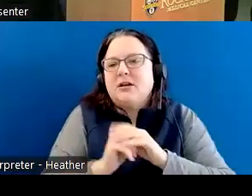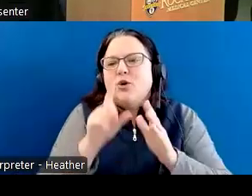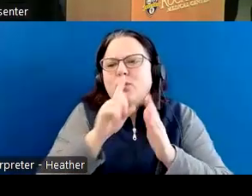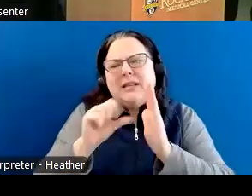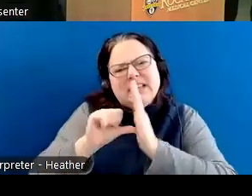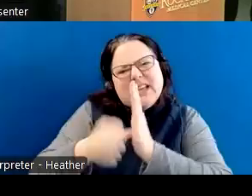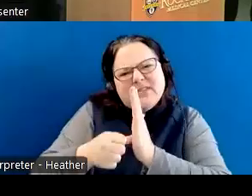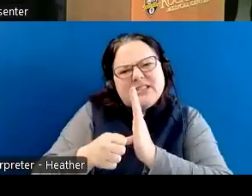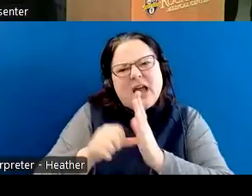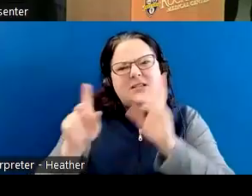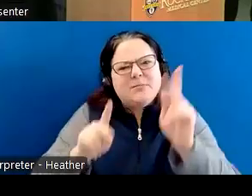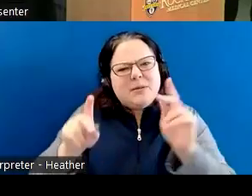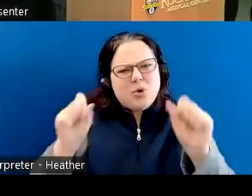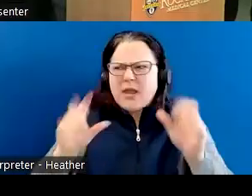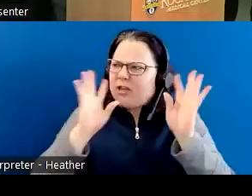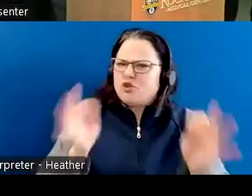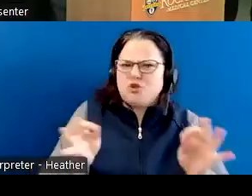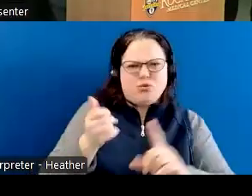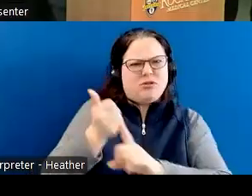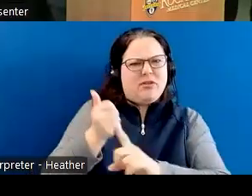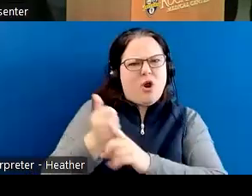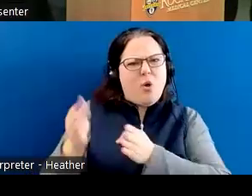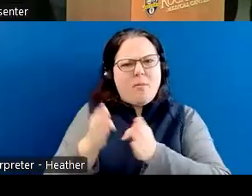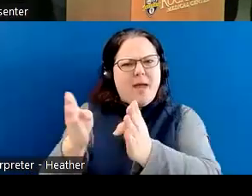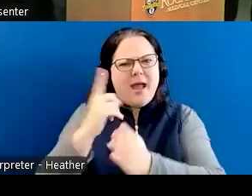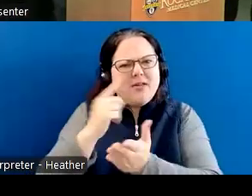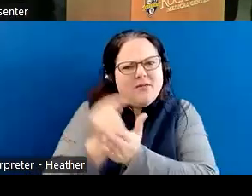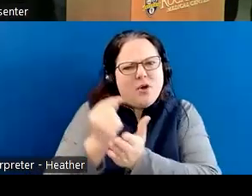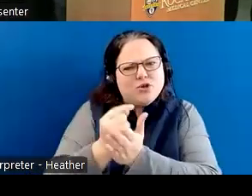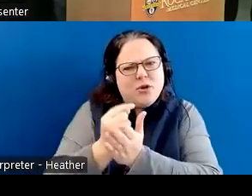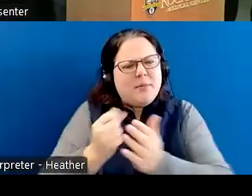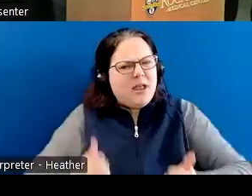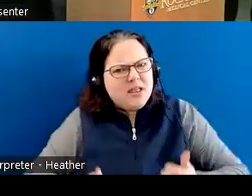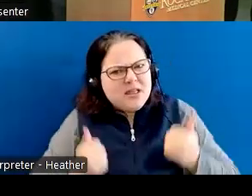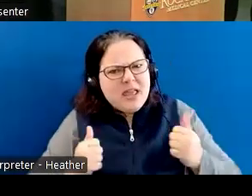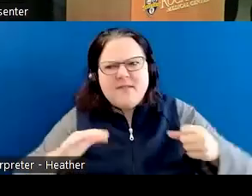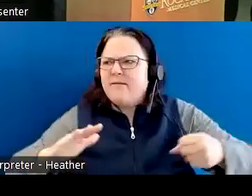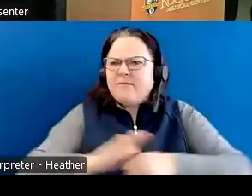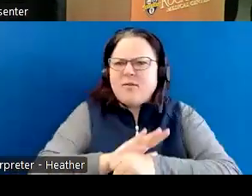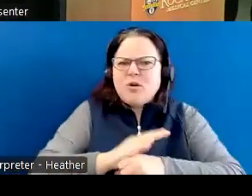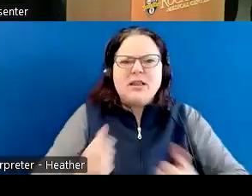choosing their own course of their treatment living fully and independently and contributing